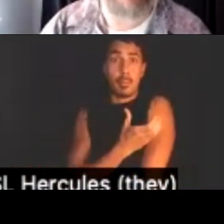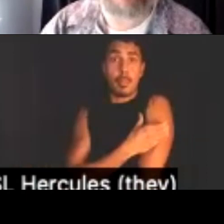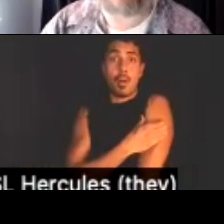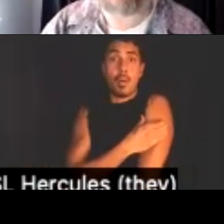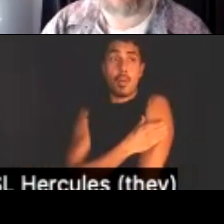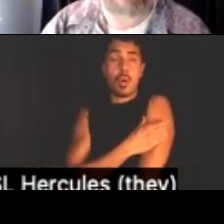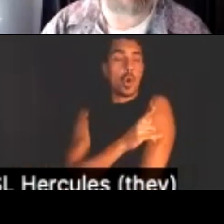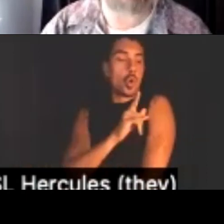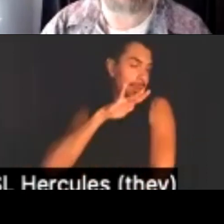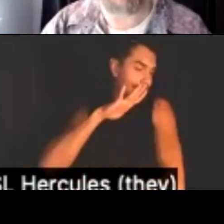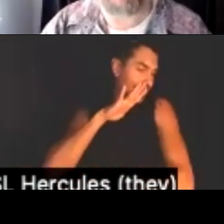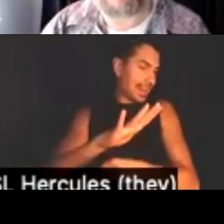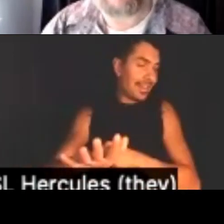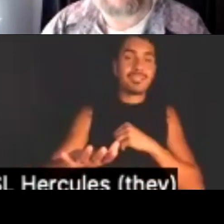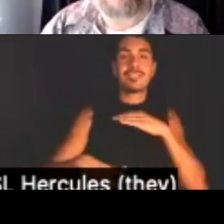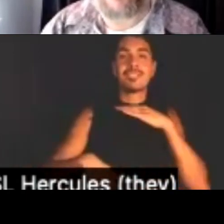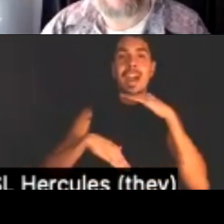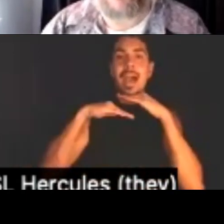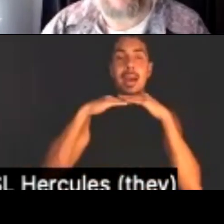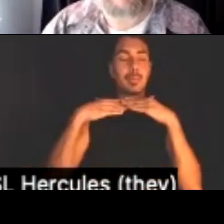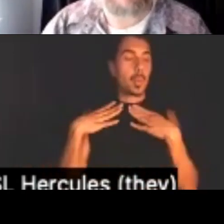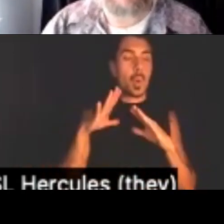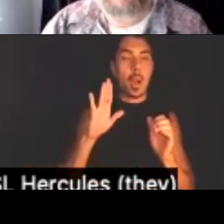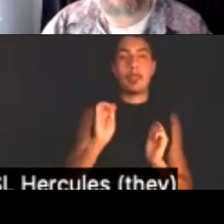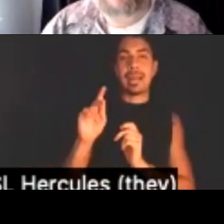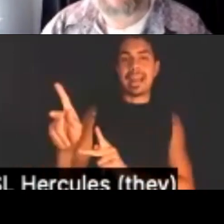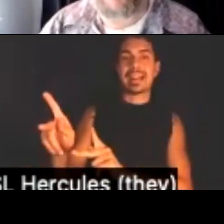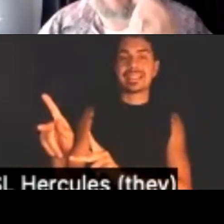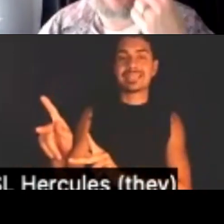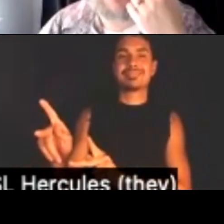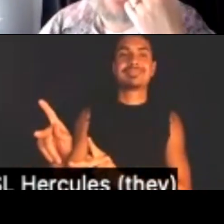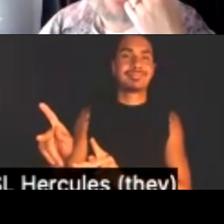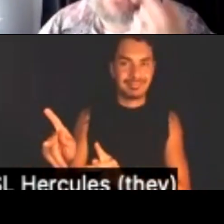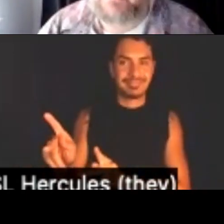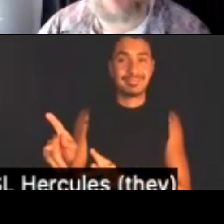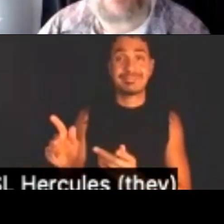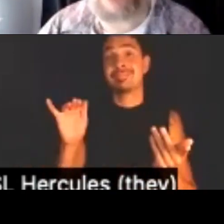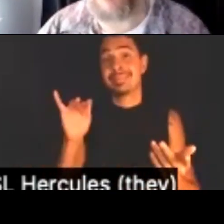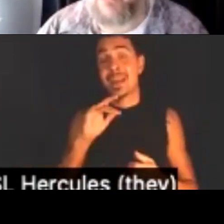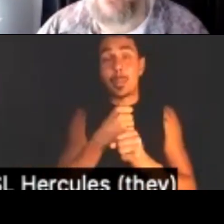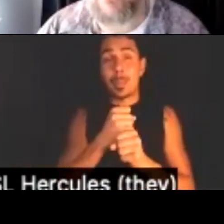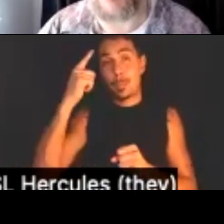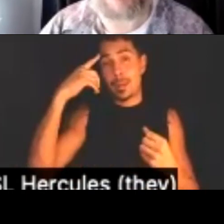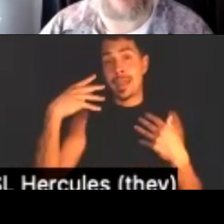or not gonna try again for a really, really long time. And that can make mental health symptoms get a lot worse